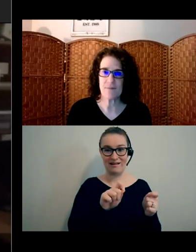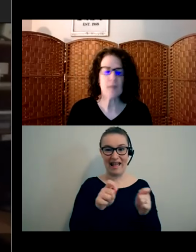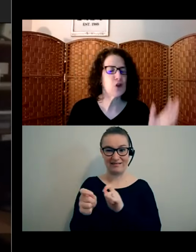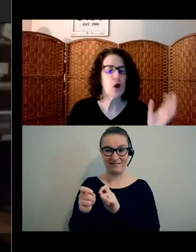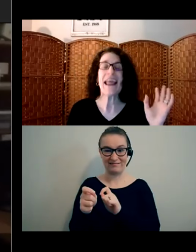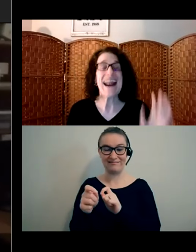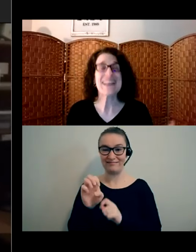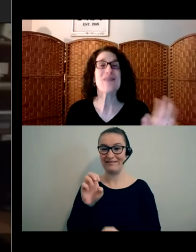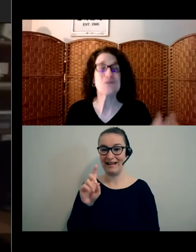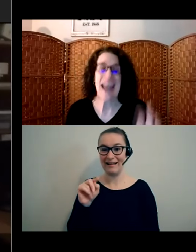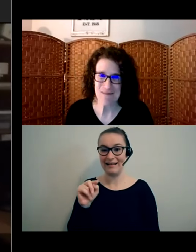I'm sorry -- edit those captions.